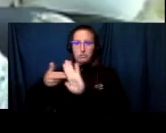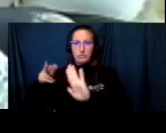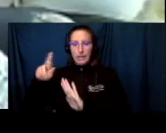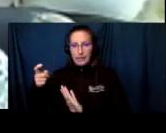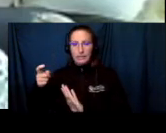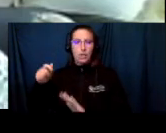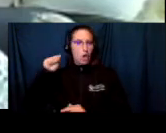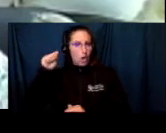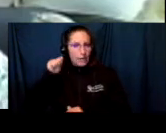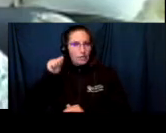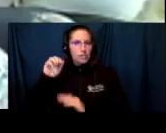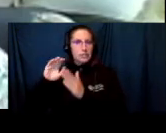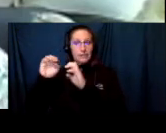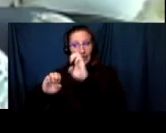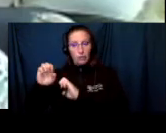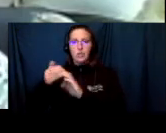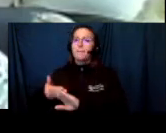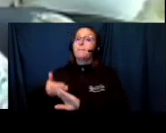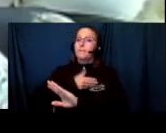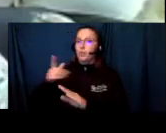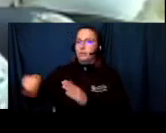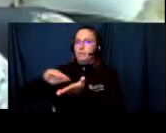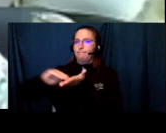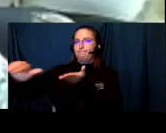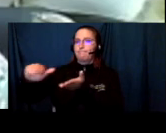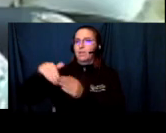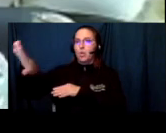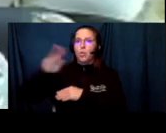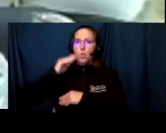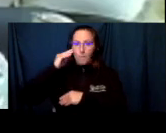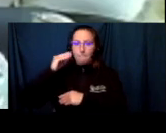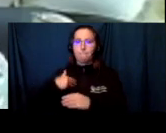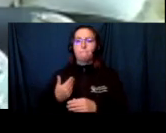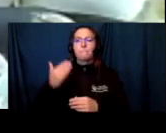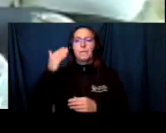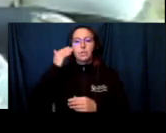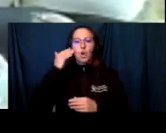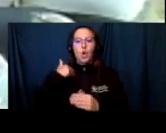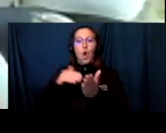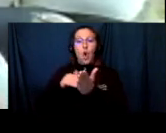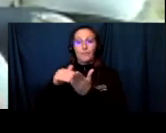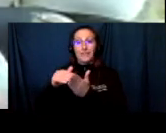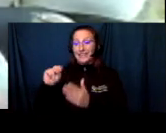prior to discharge. As we know, a lot of the NICU babies who are there for a long time have a lot of